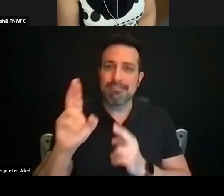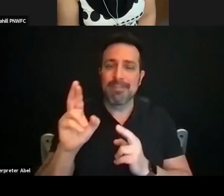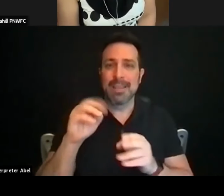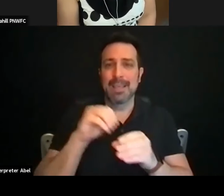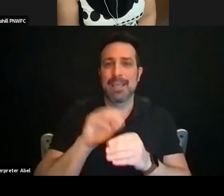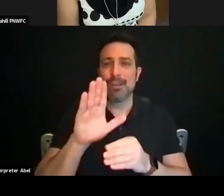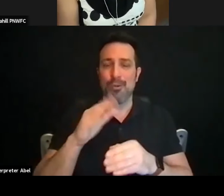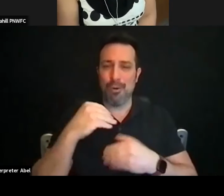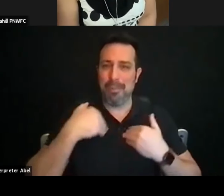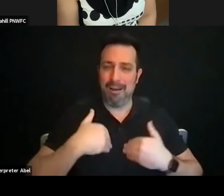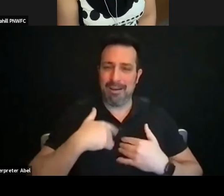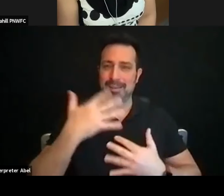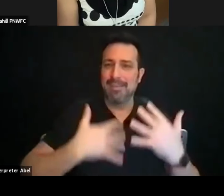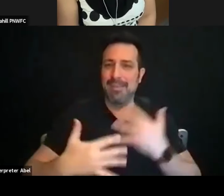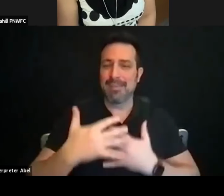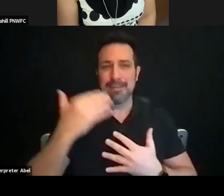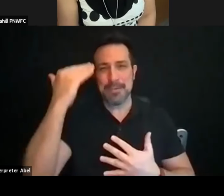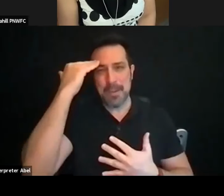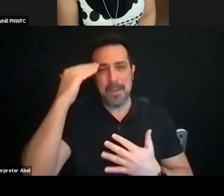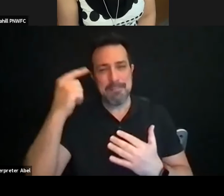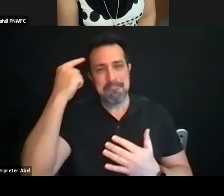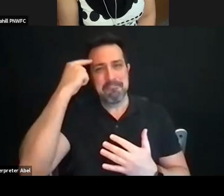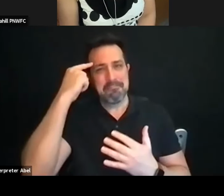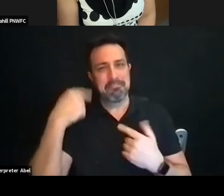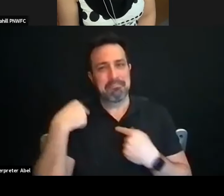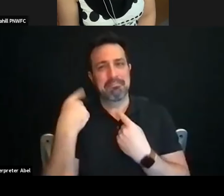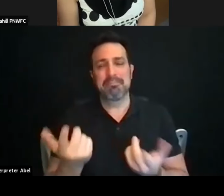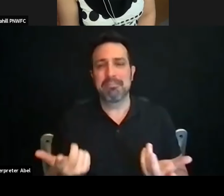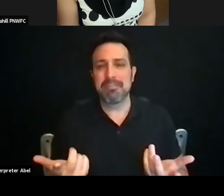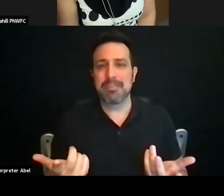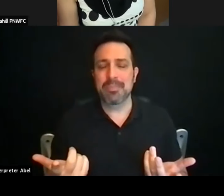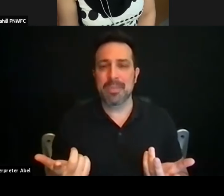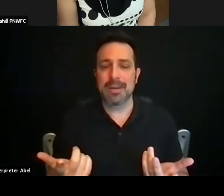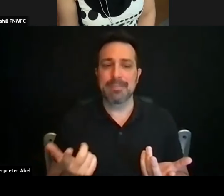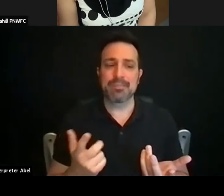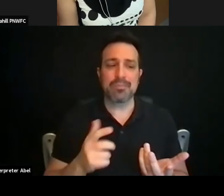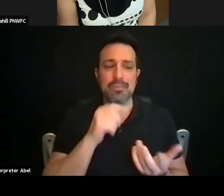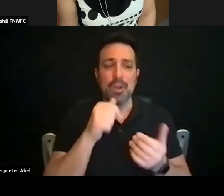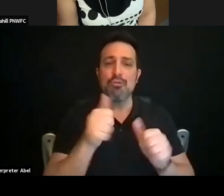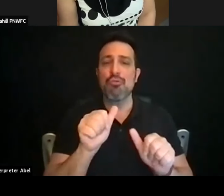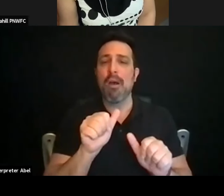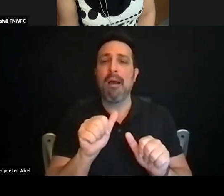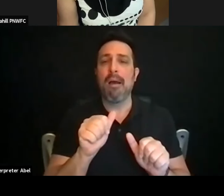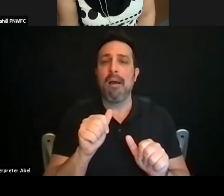any form of community outreach. You have to have those levels of human